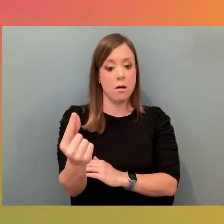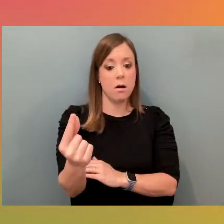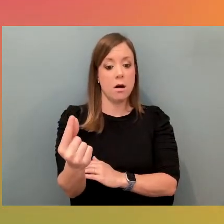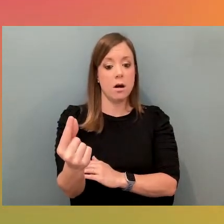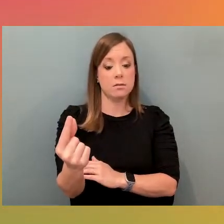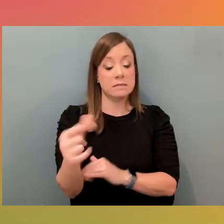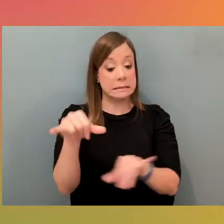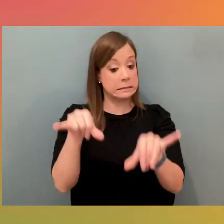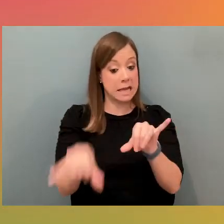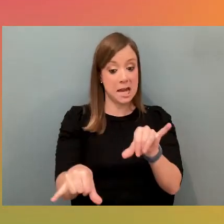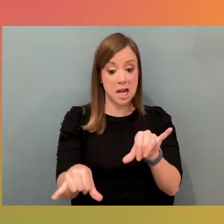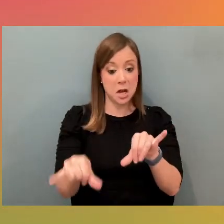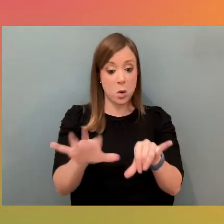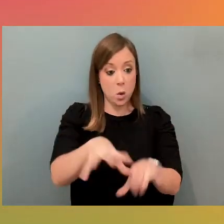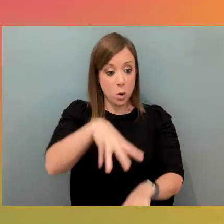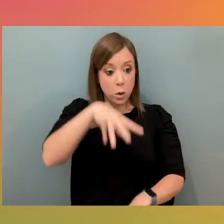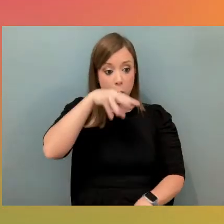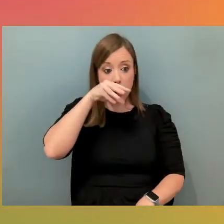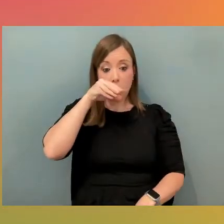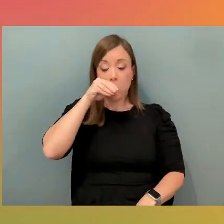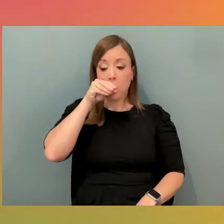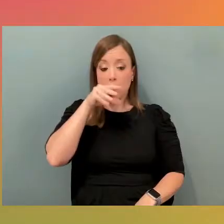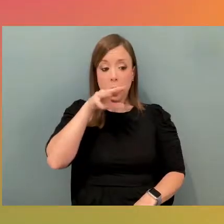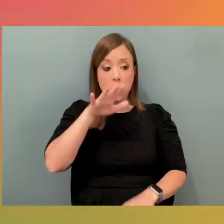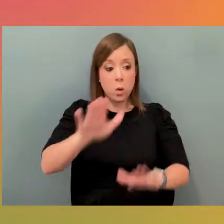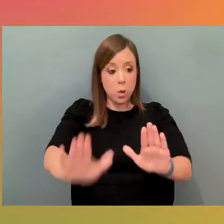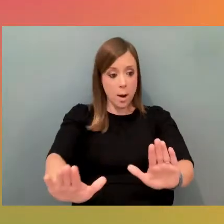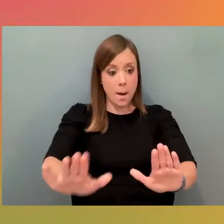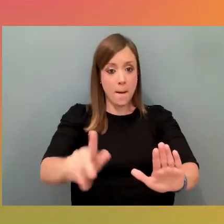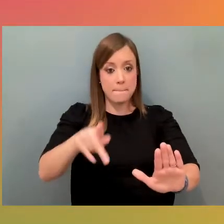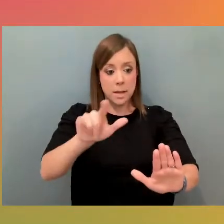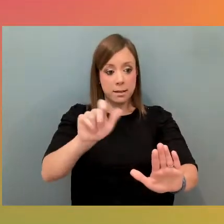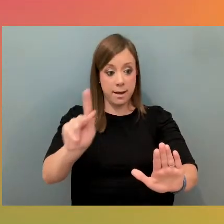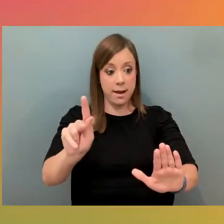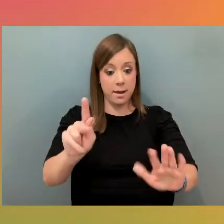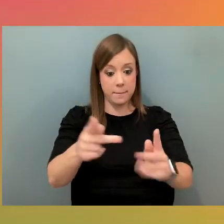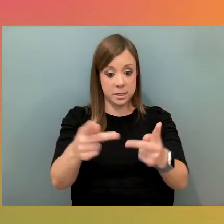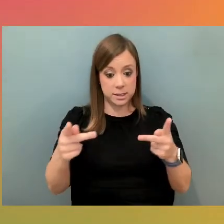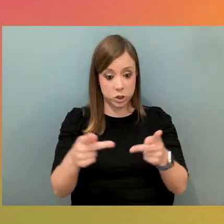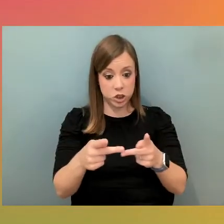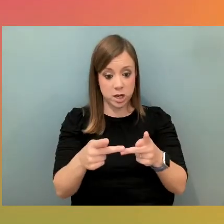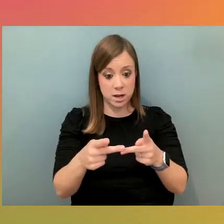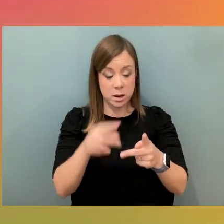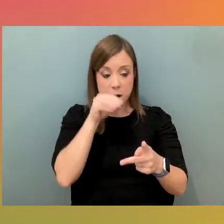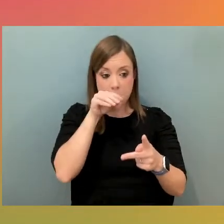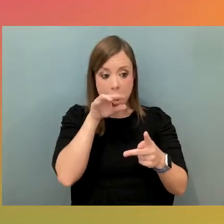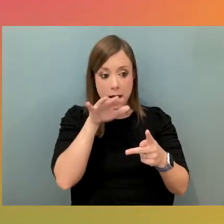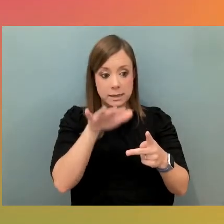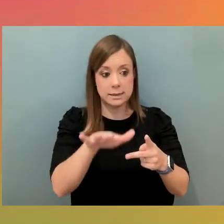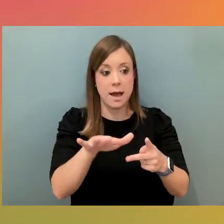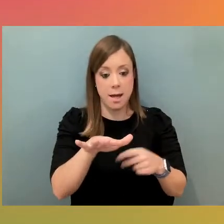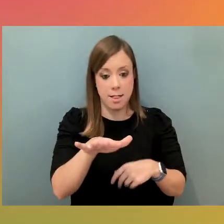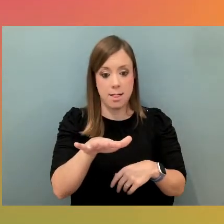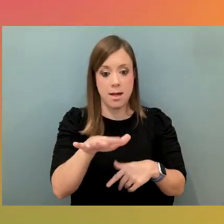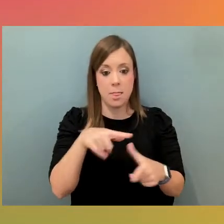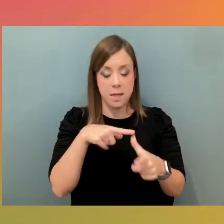STEP BACK DOWNWARD FACING DOG. STAY HERE.